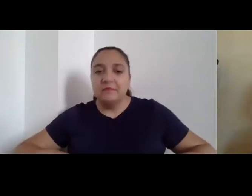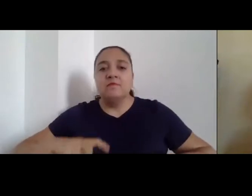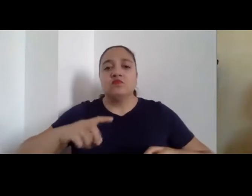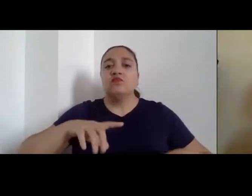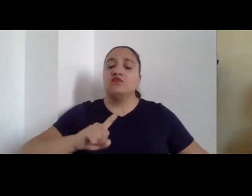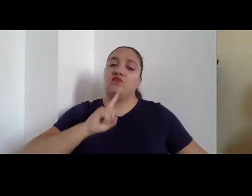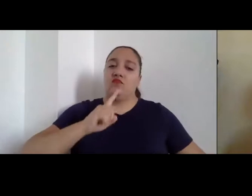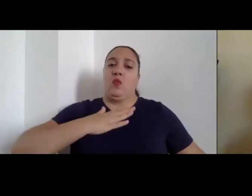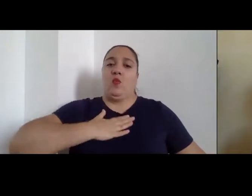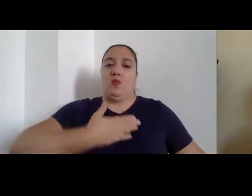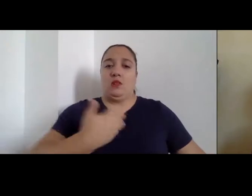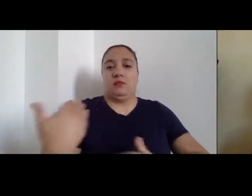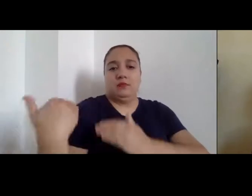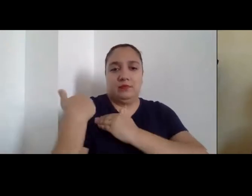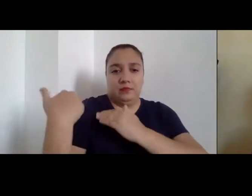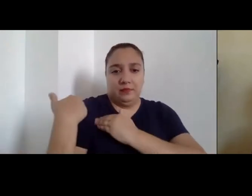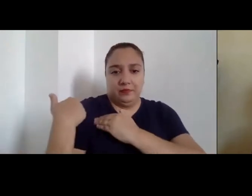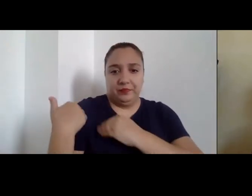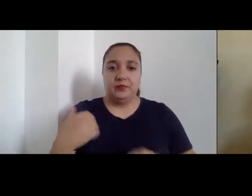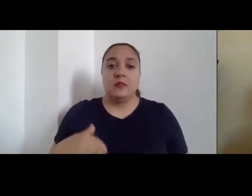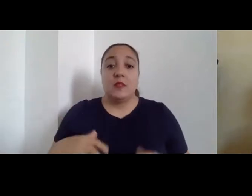to learn what these are. This means we agree to share